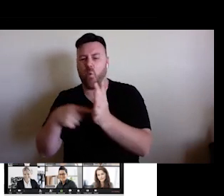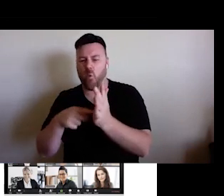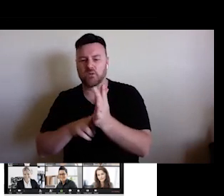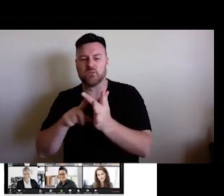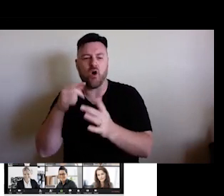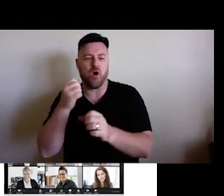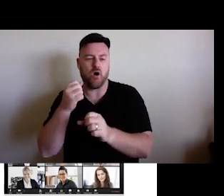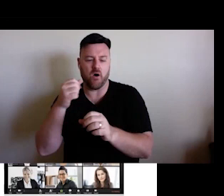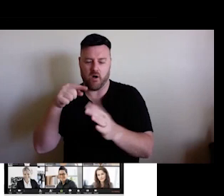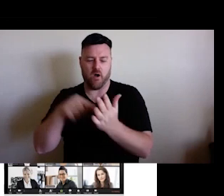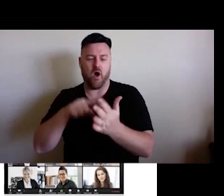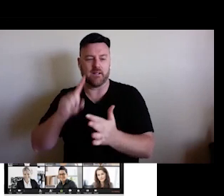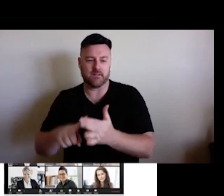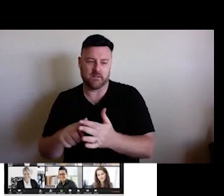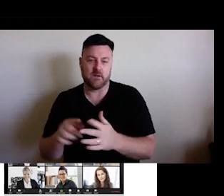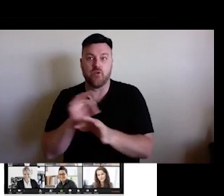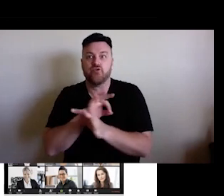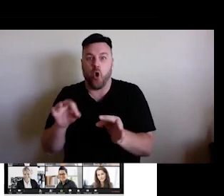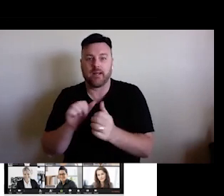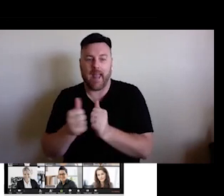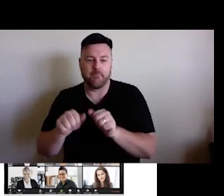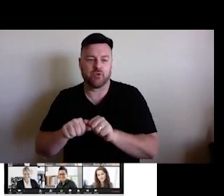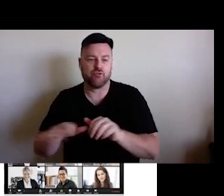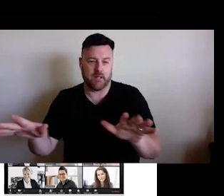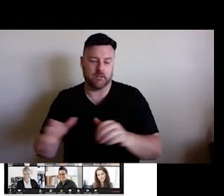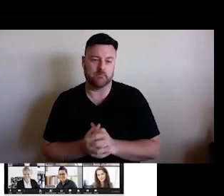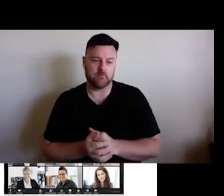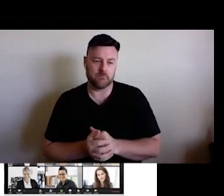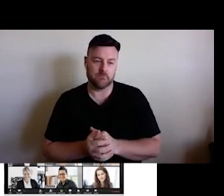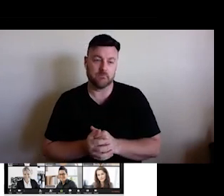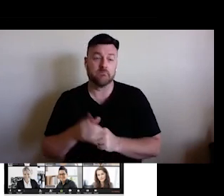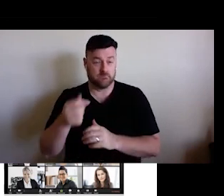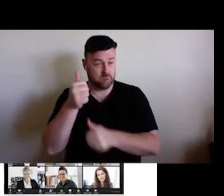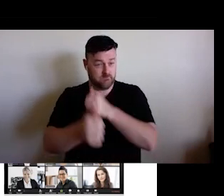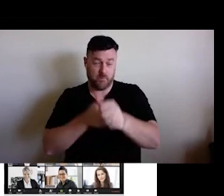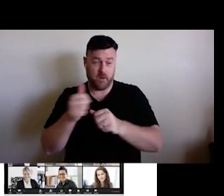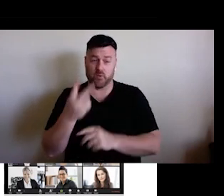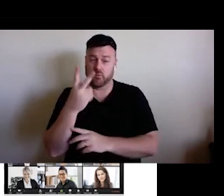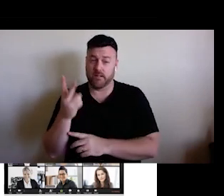predicted to be their biggest category in 2020. A lot of comedians and musicians are now starting to use Twitch as a platform for their